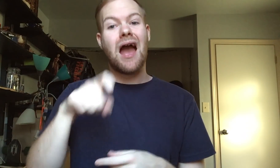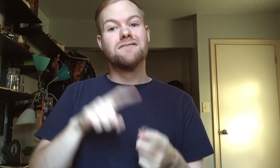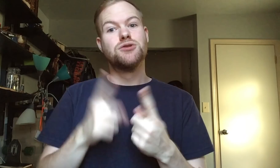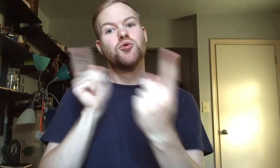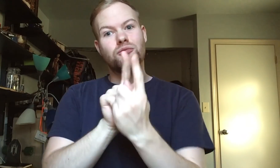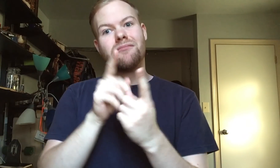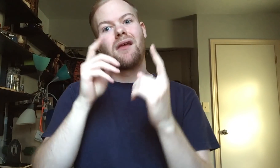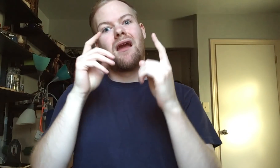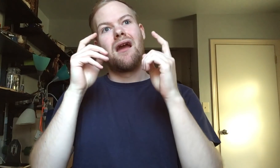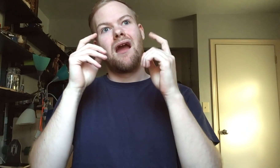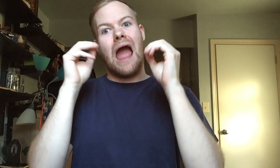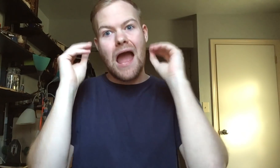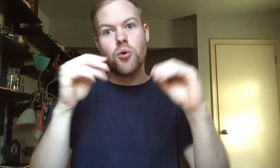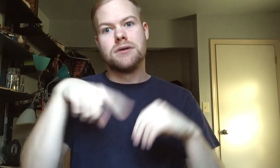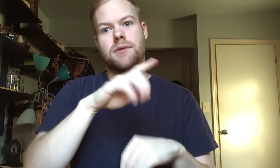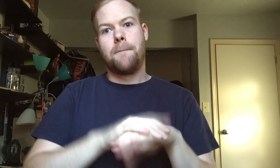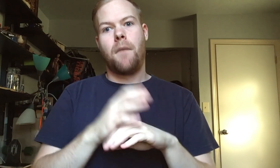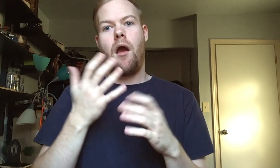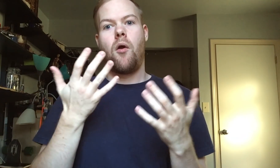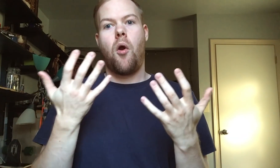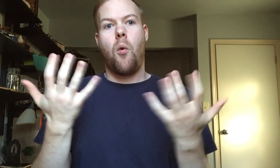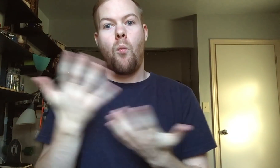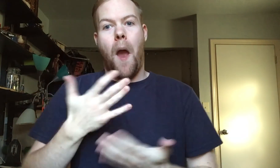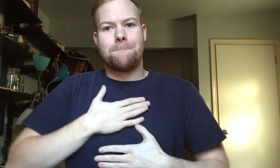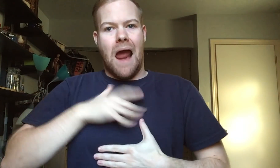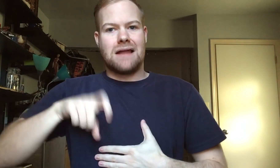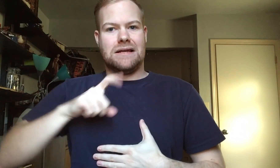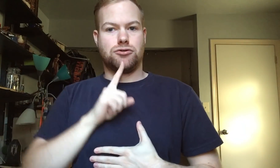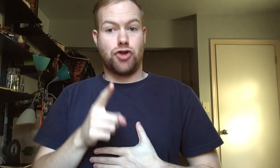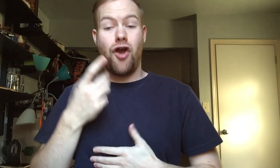I have to go up them and educate them on what my needs are.